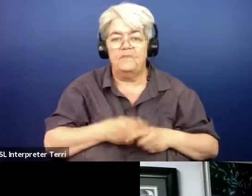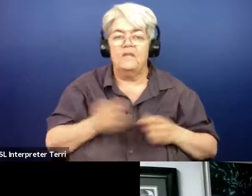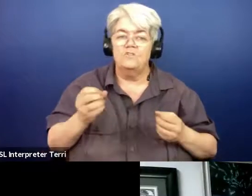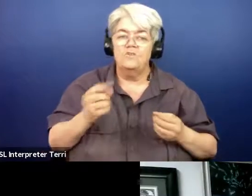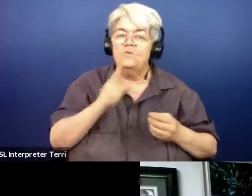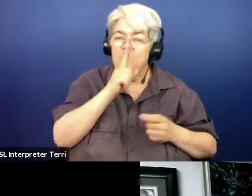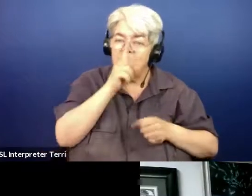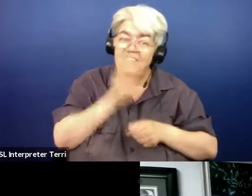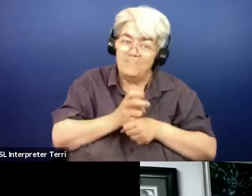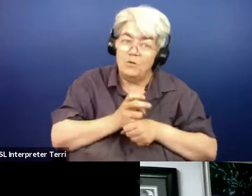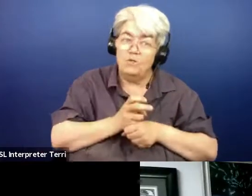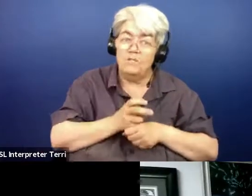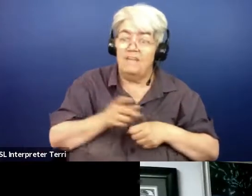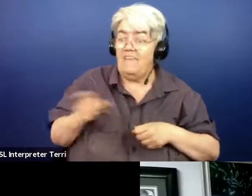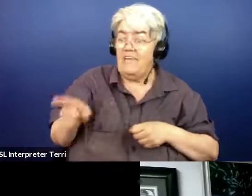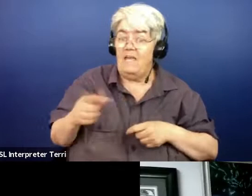for them to advocate for themselves